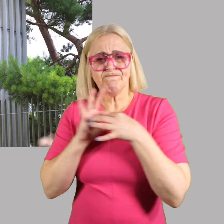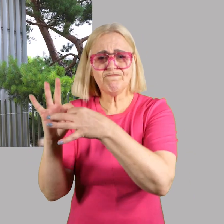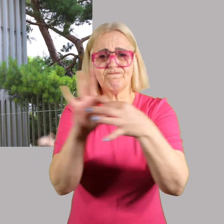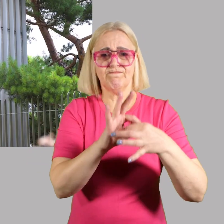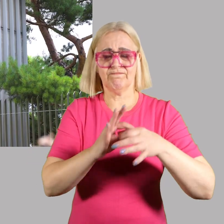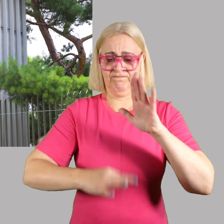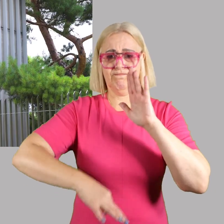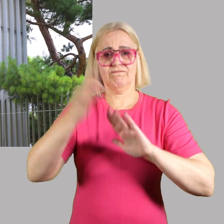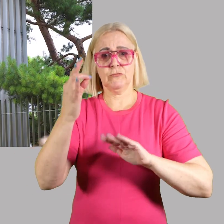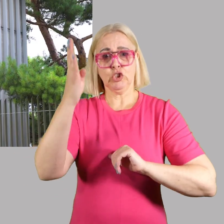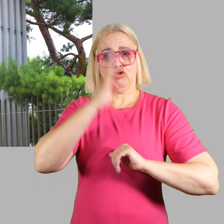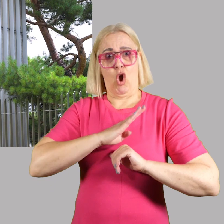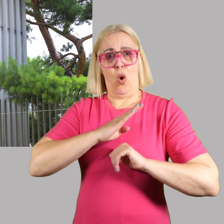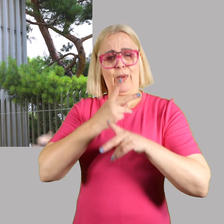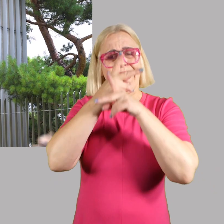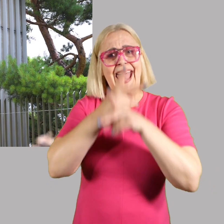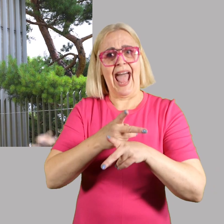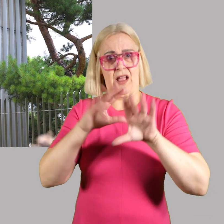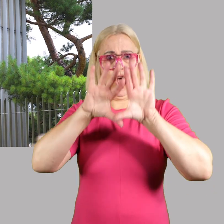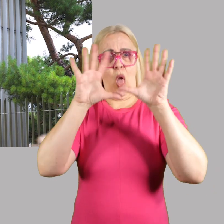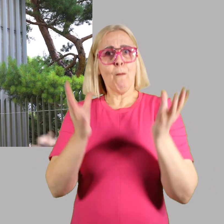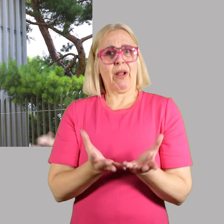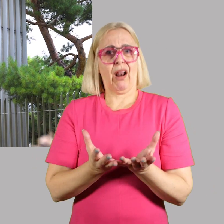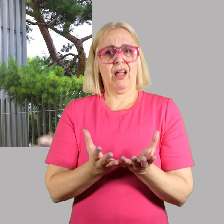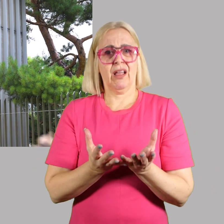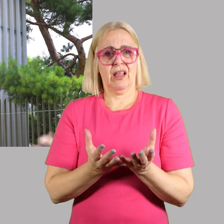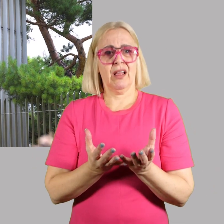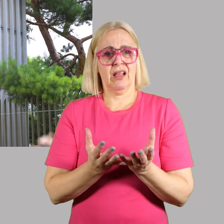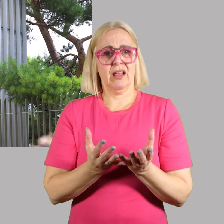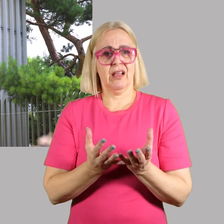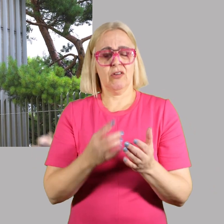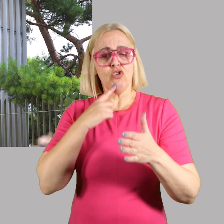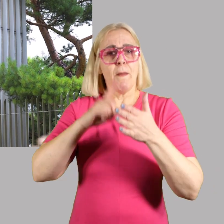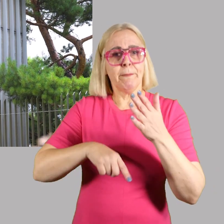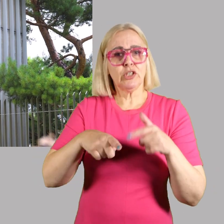groups should work together to improve the stroke care globally.